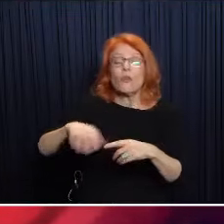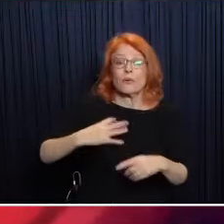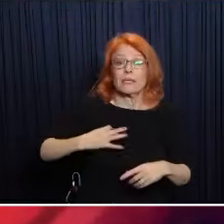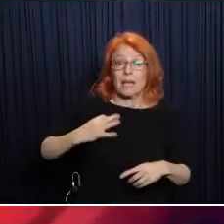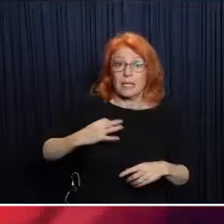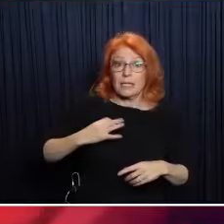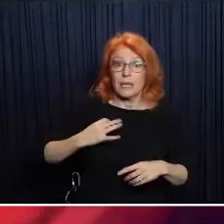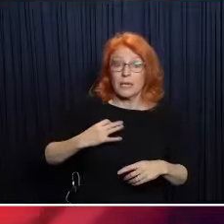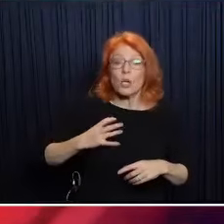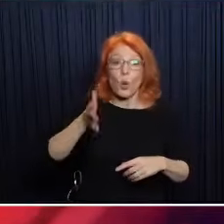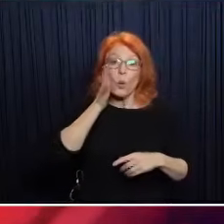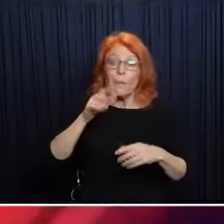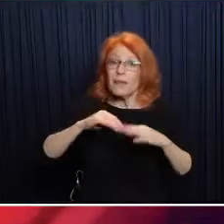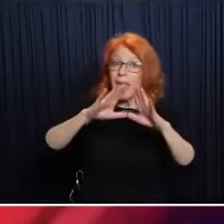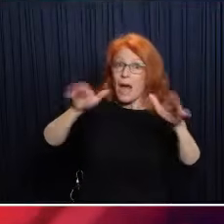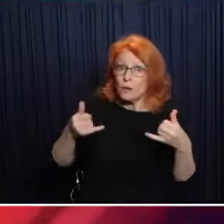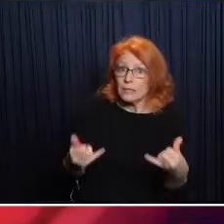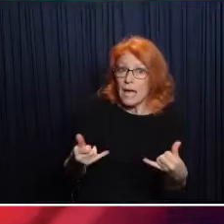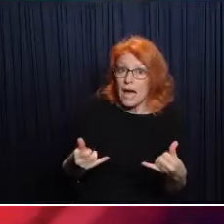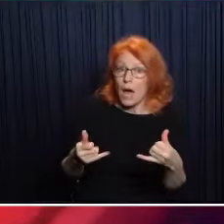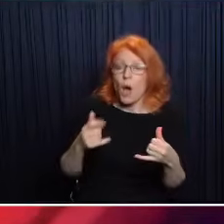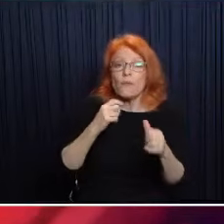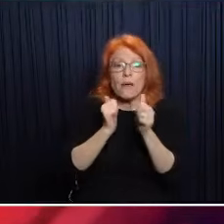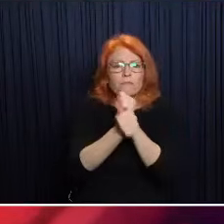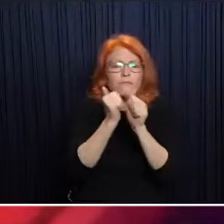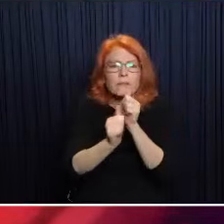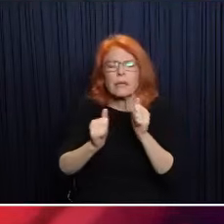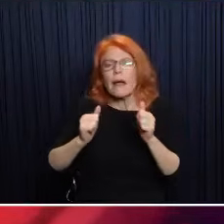WHEN YOU LOOK AT WHAT HAPPENED IN NEW YORK LAST NIGHT, THOSE